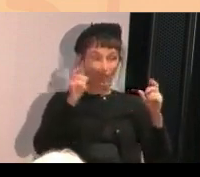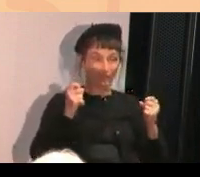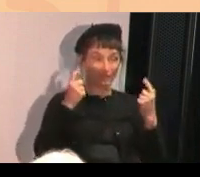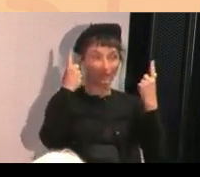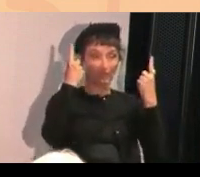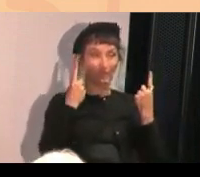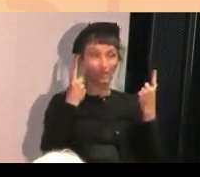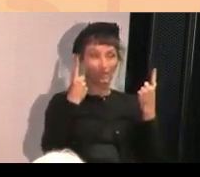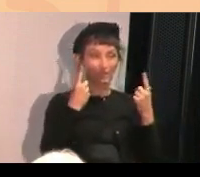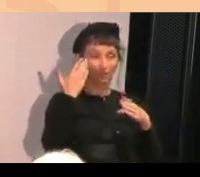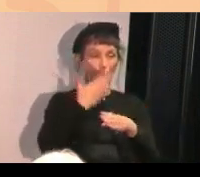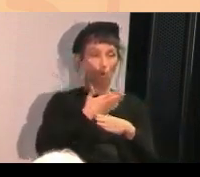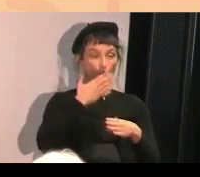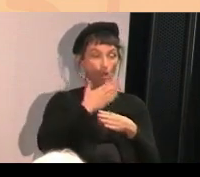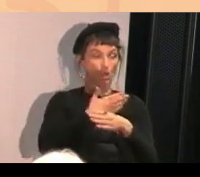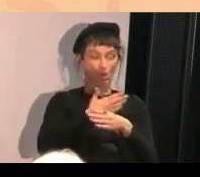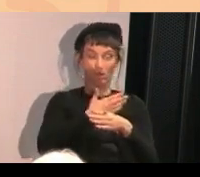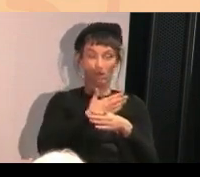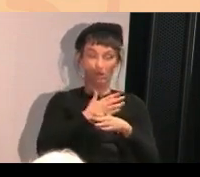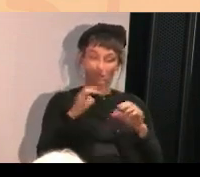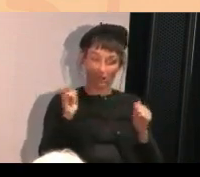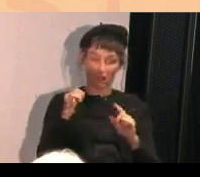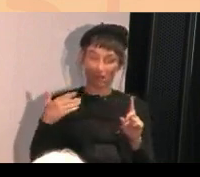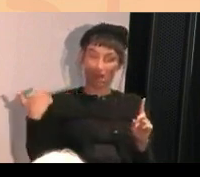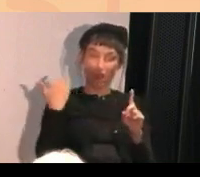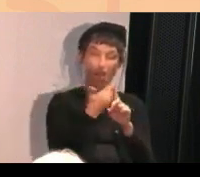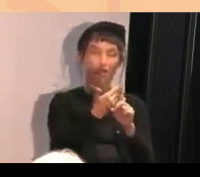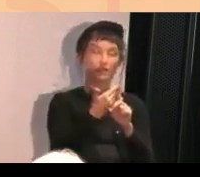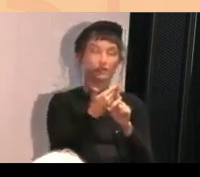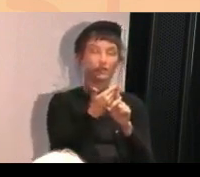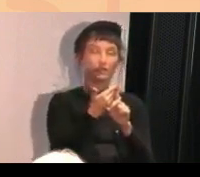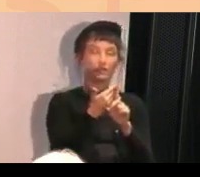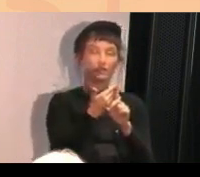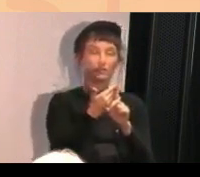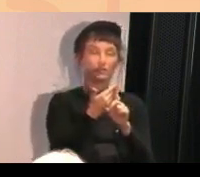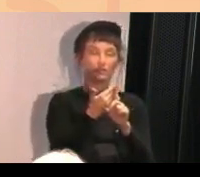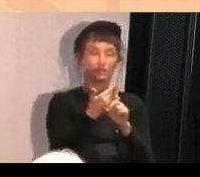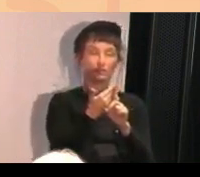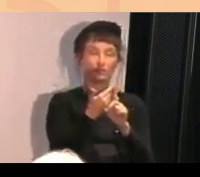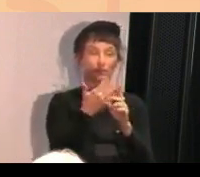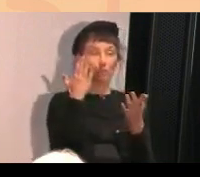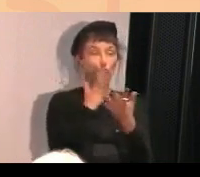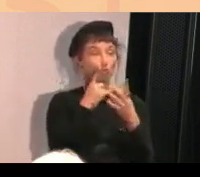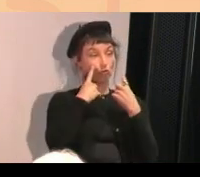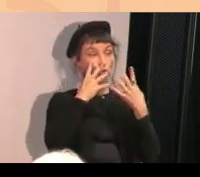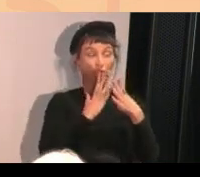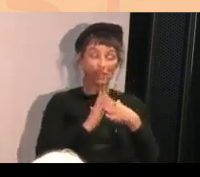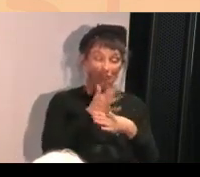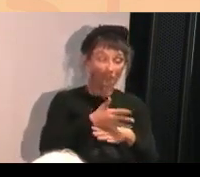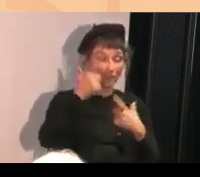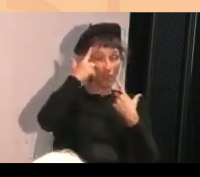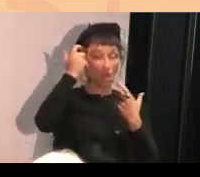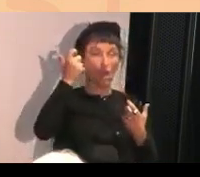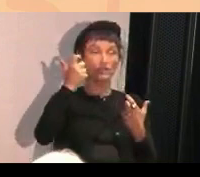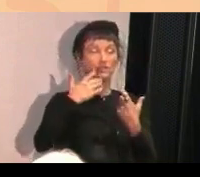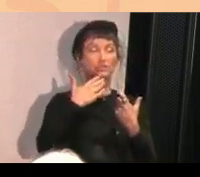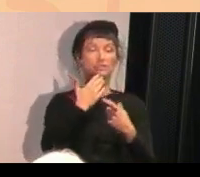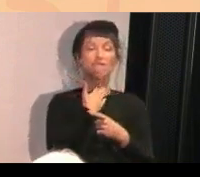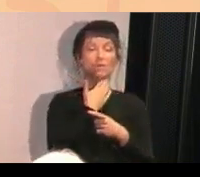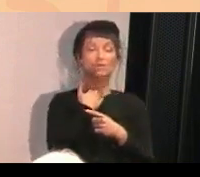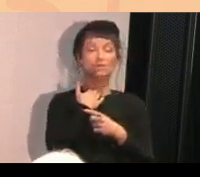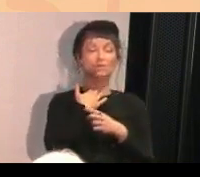work done to date which does which does justice to the efforts ideas voices and engagement of so many